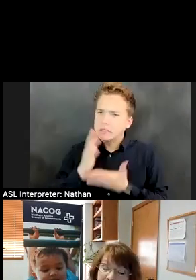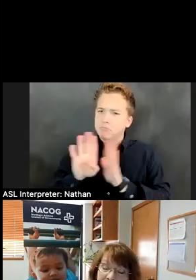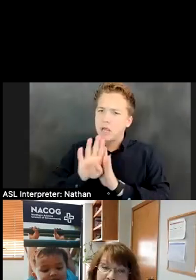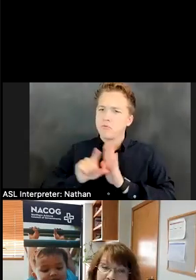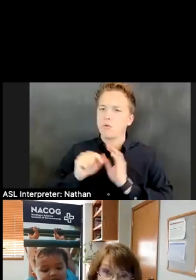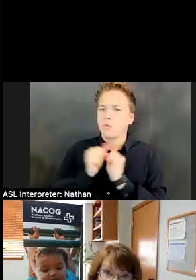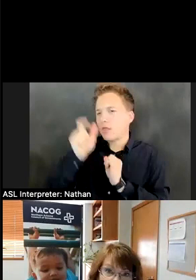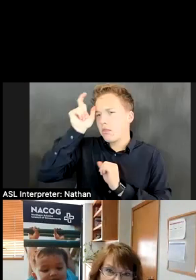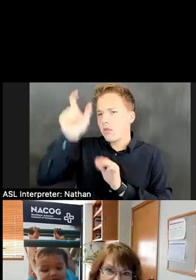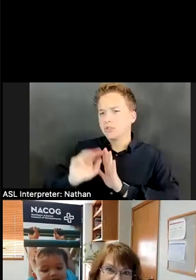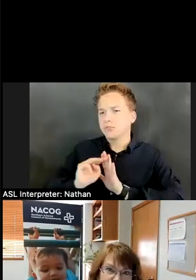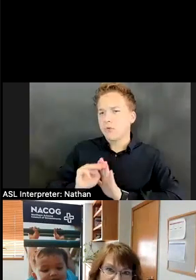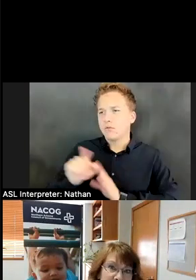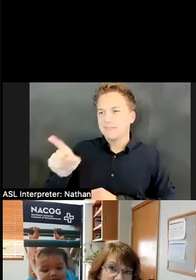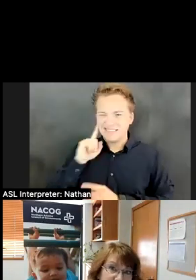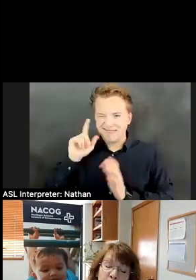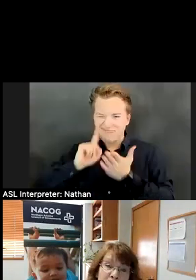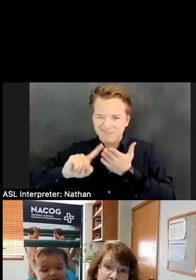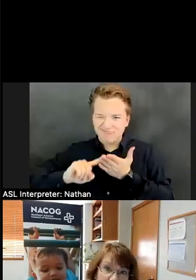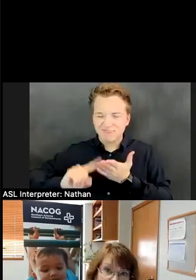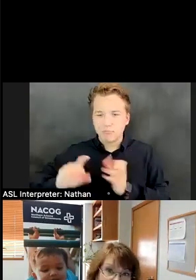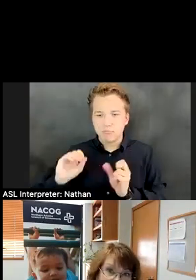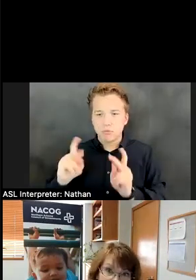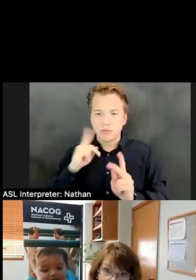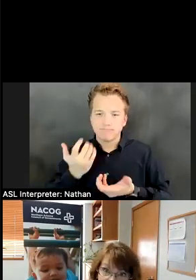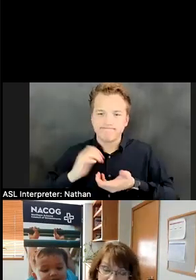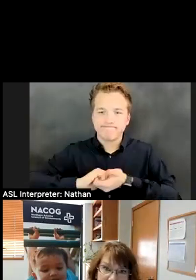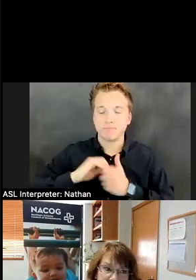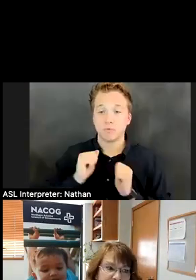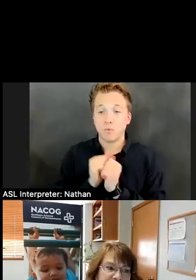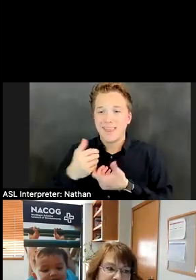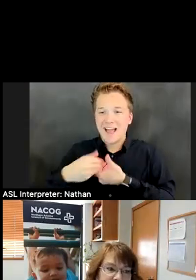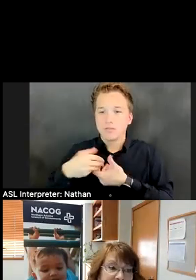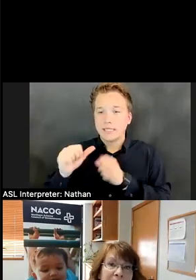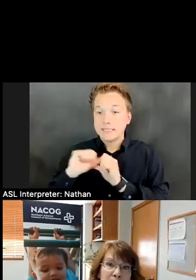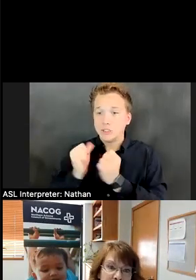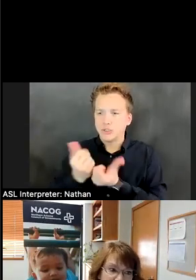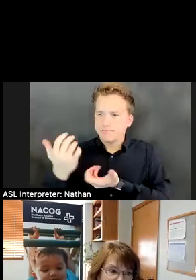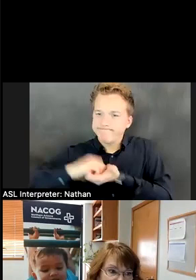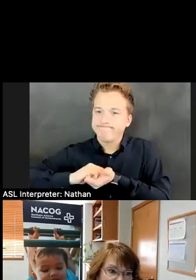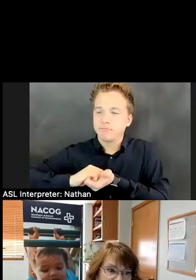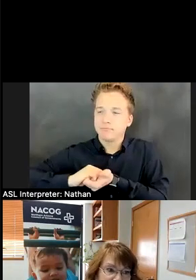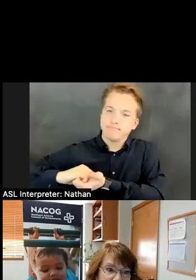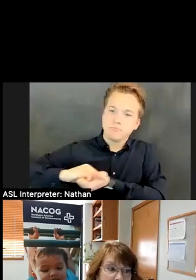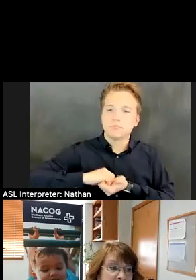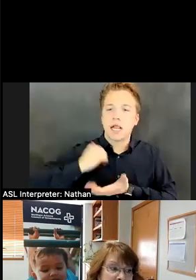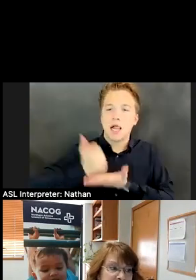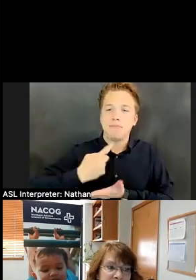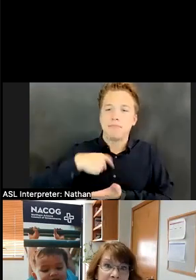exploring opportunities for working with outside agencies to help move us and a means to guide